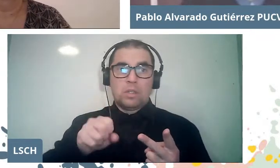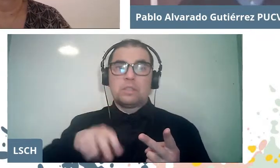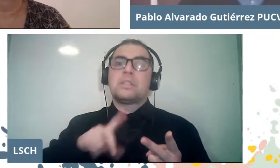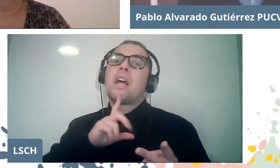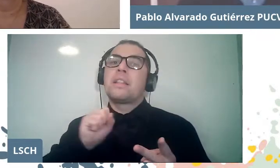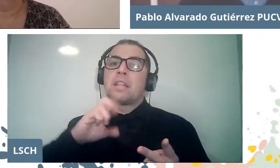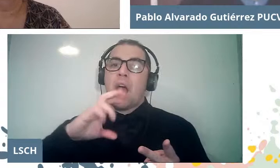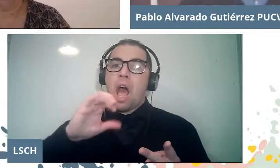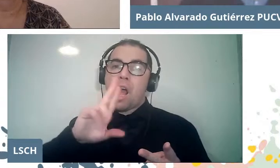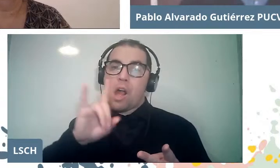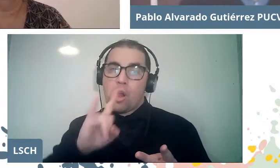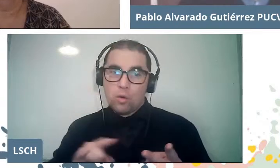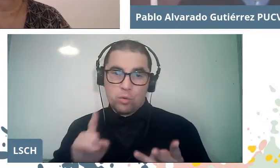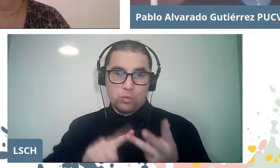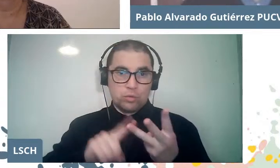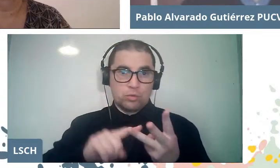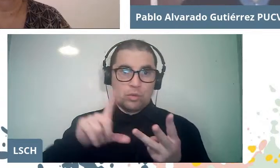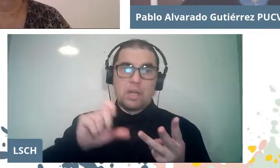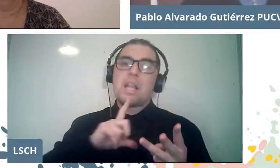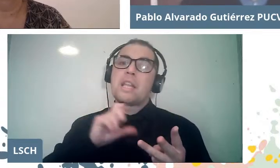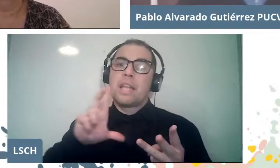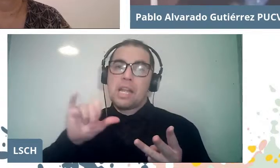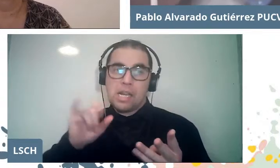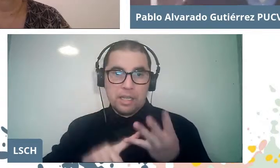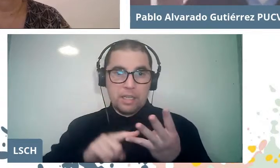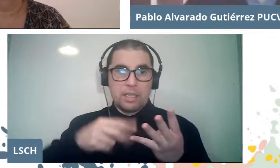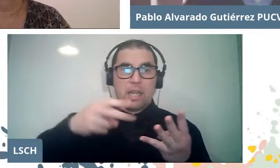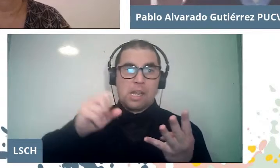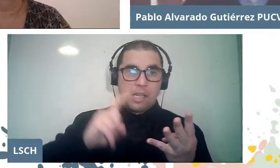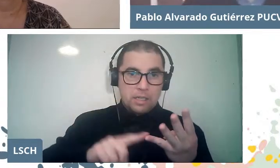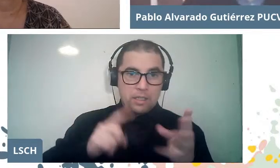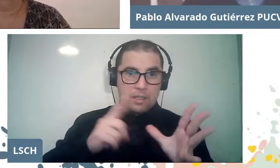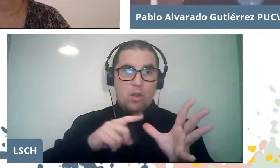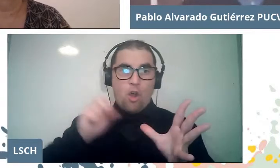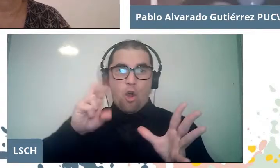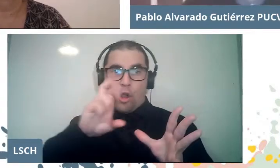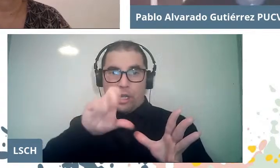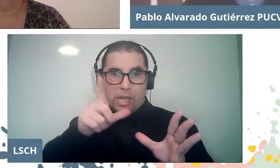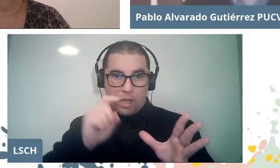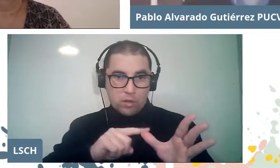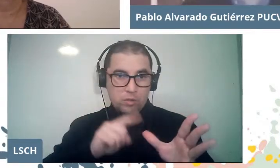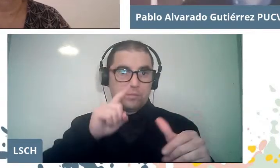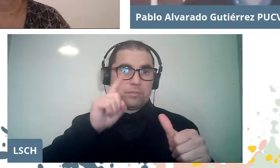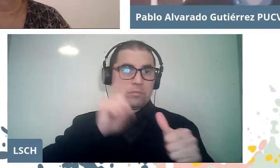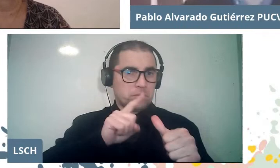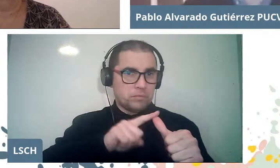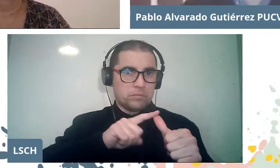Alfonso Letelier, Federico Heinlein, Juan Orrego Salas, Gustavo Becerra-Schmidt,